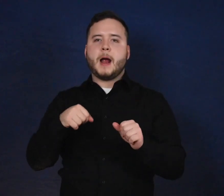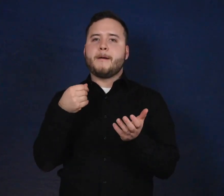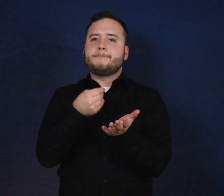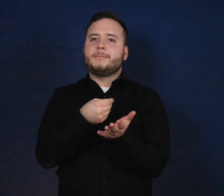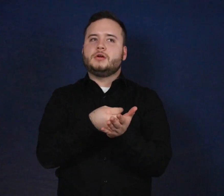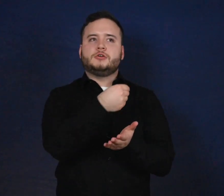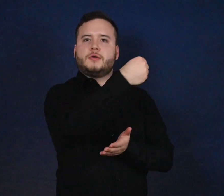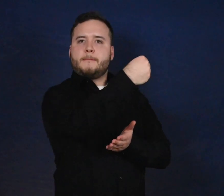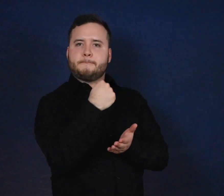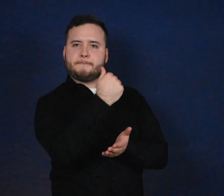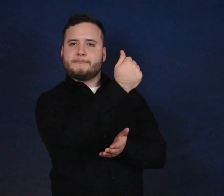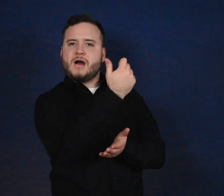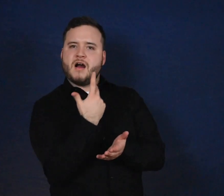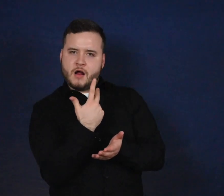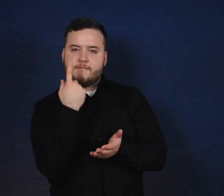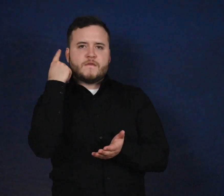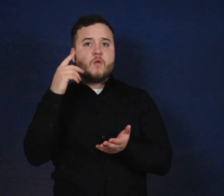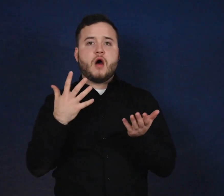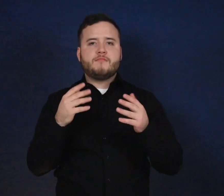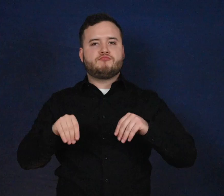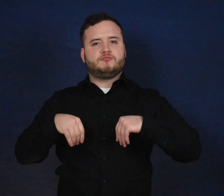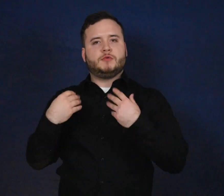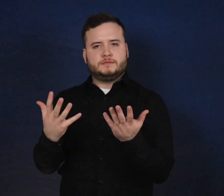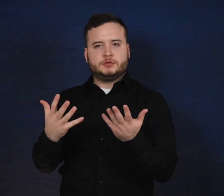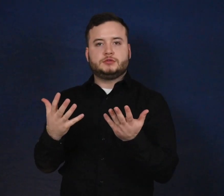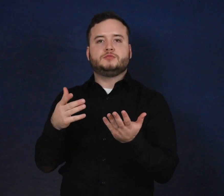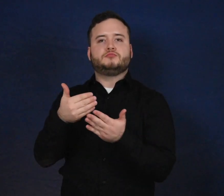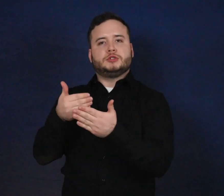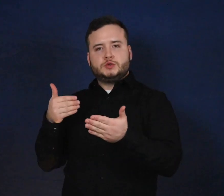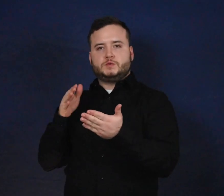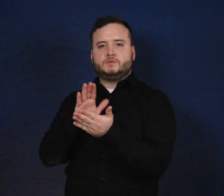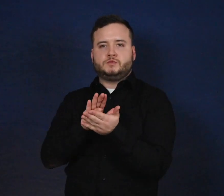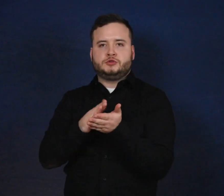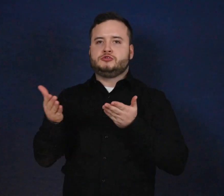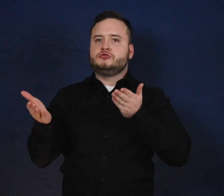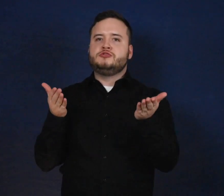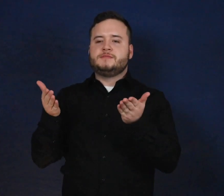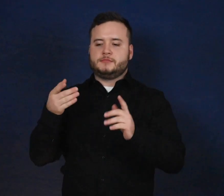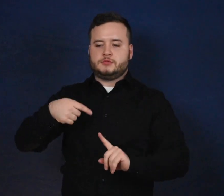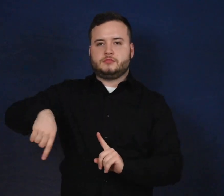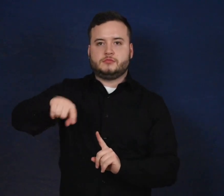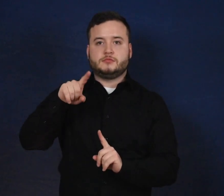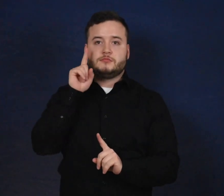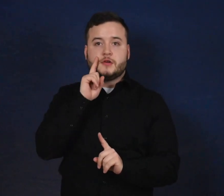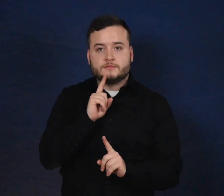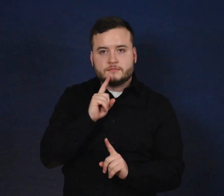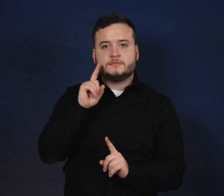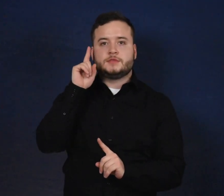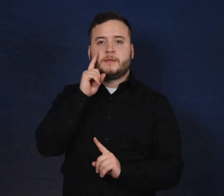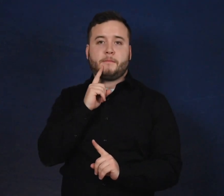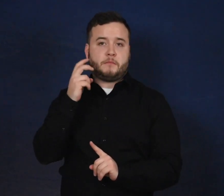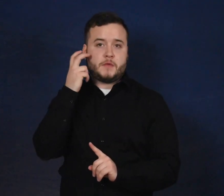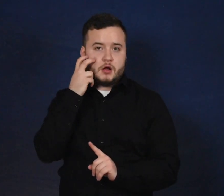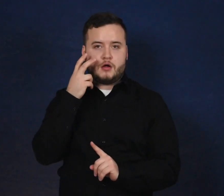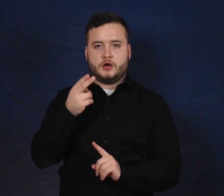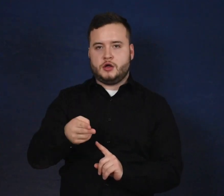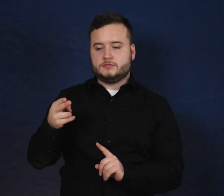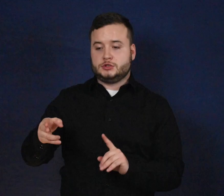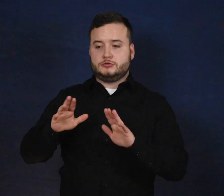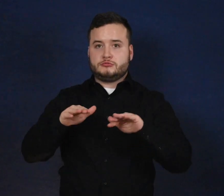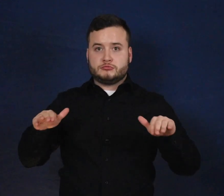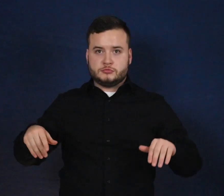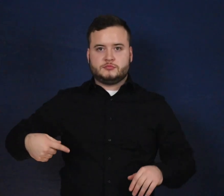for providing preschool services to deaf, deafblind, and hard of hearing children aged